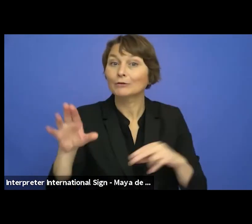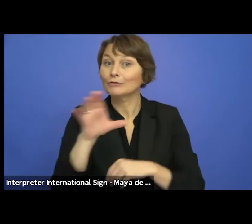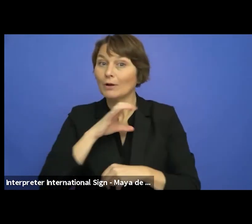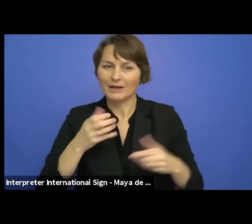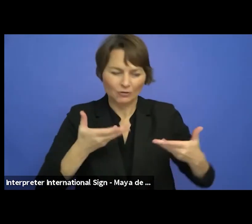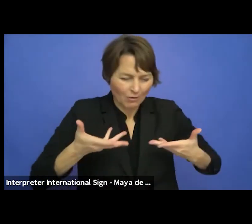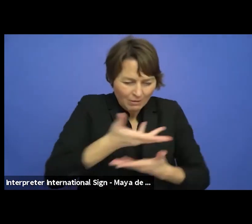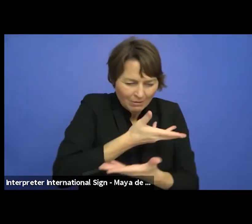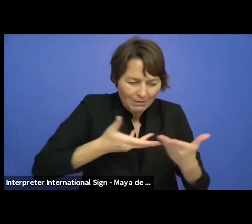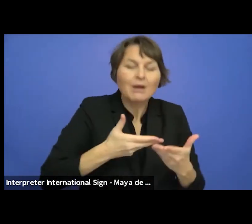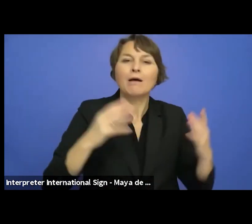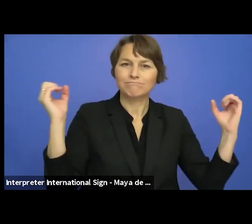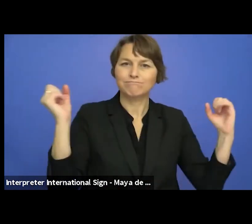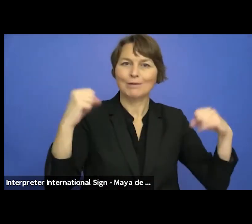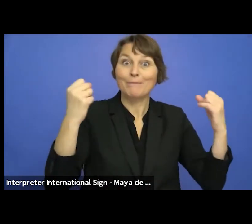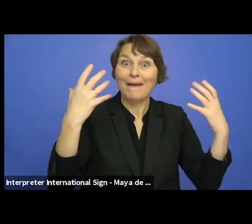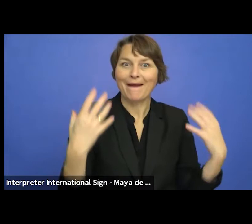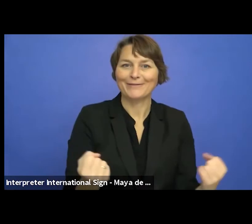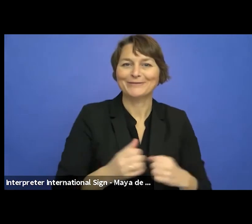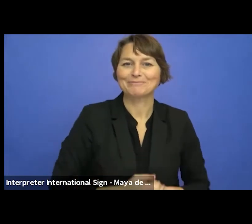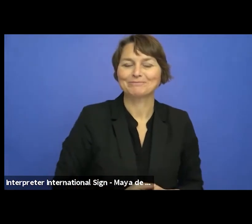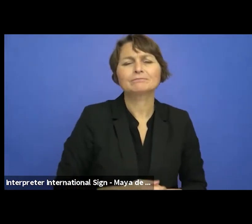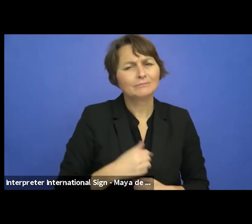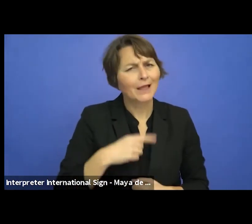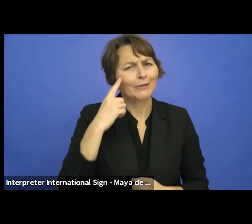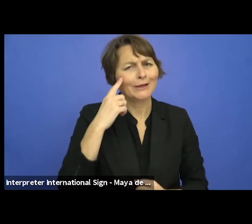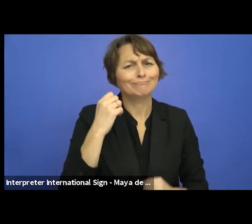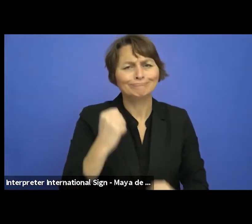I think that we should continue to promote together with Creative Europe programme.